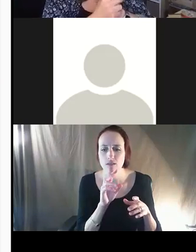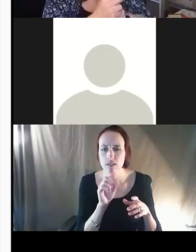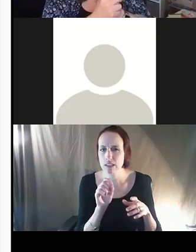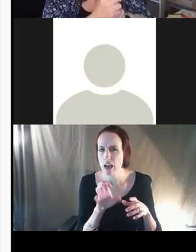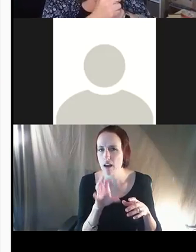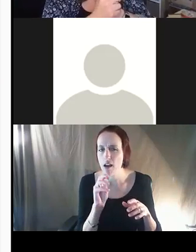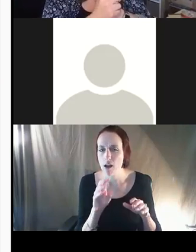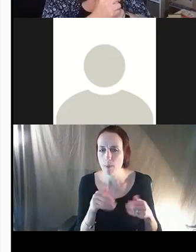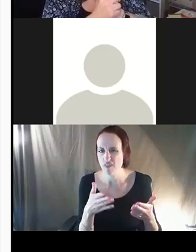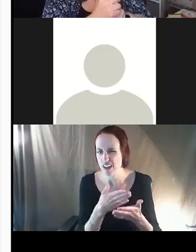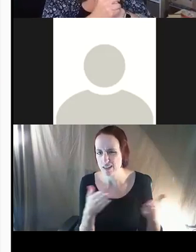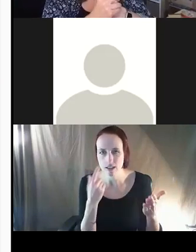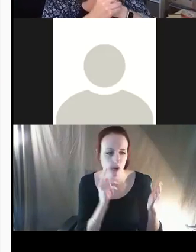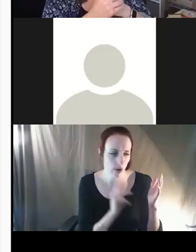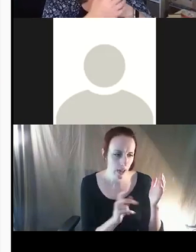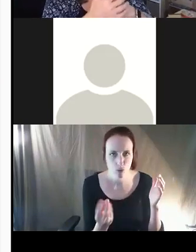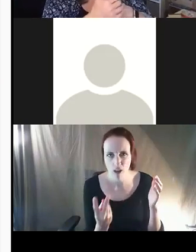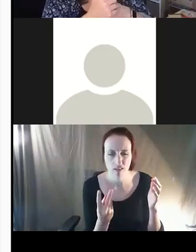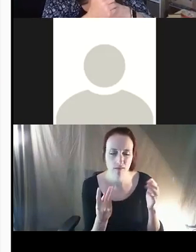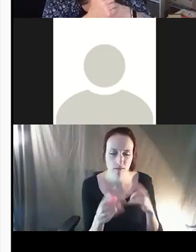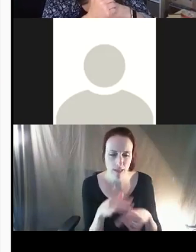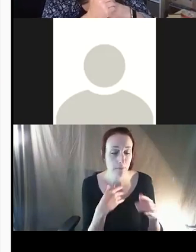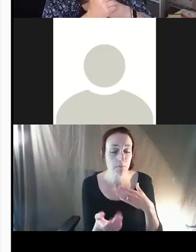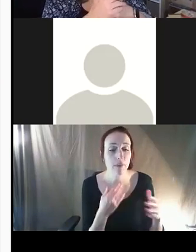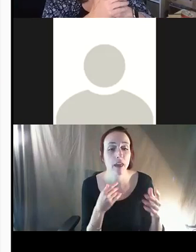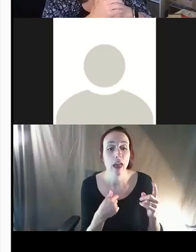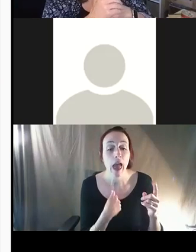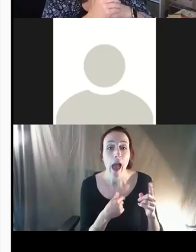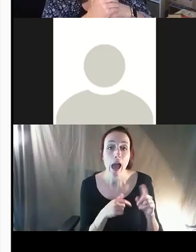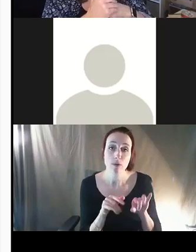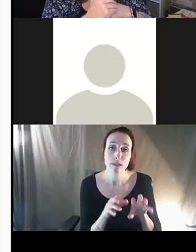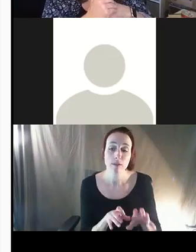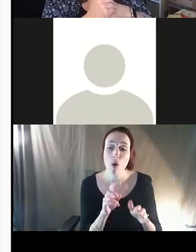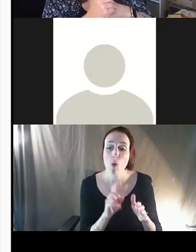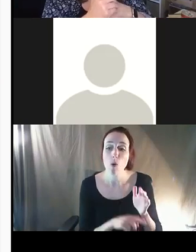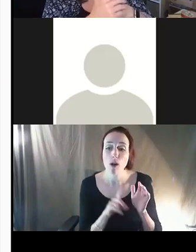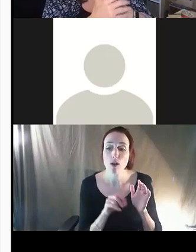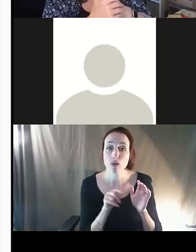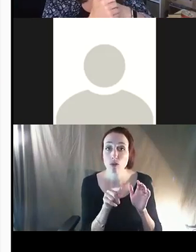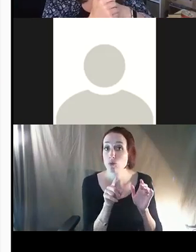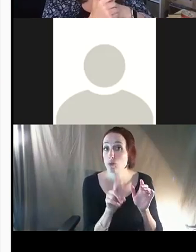What do you do when you have an Office of Civil